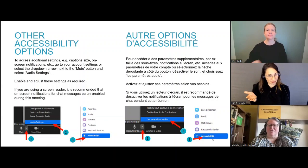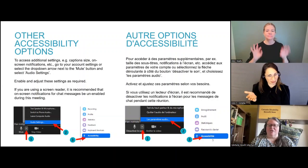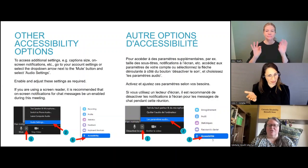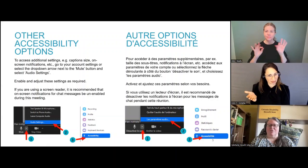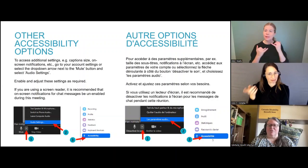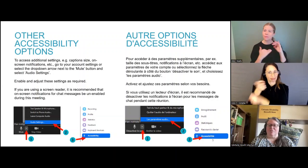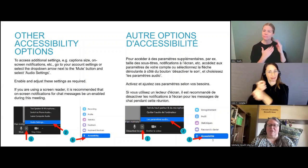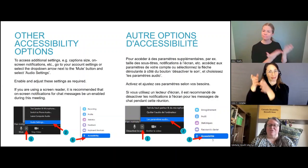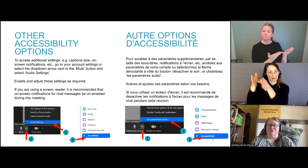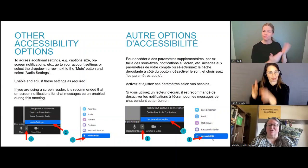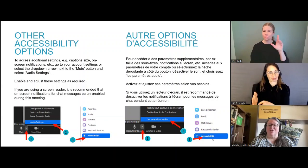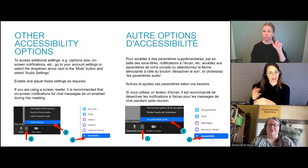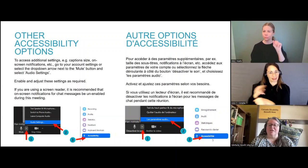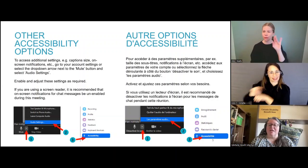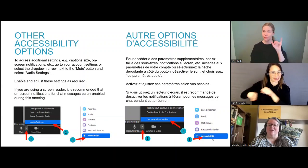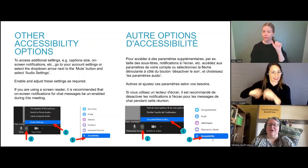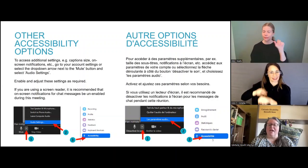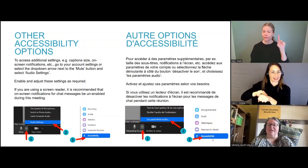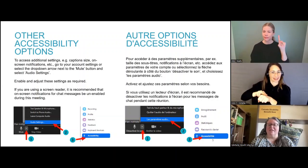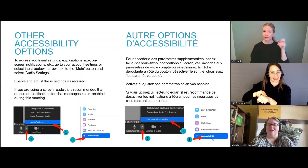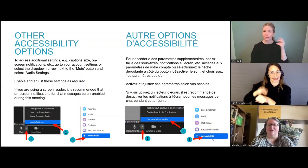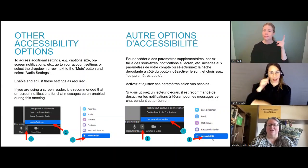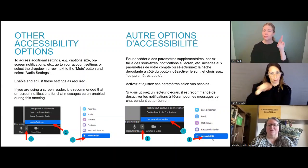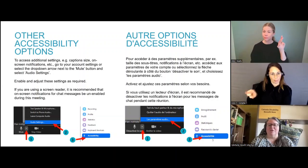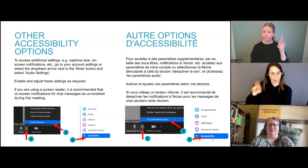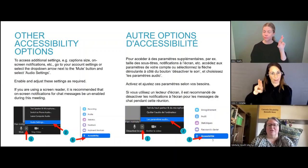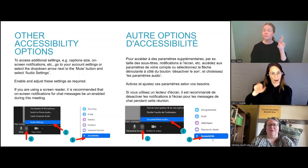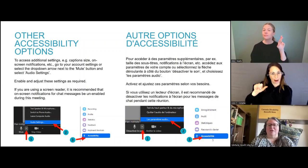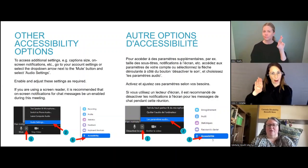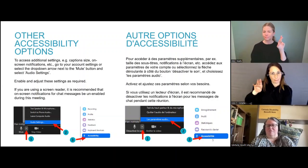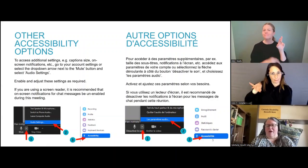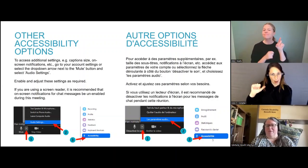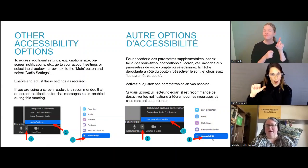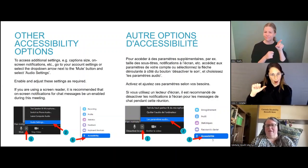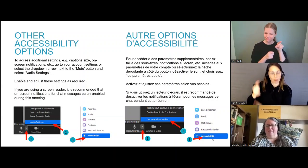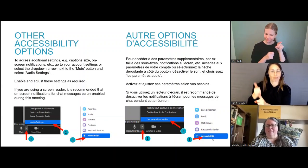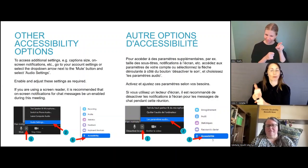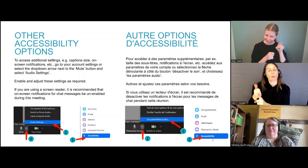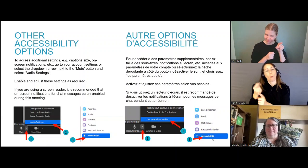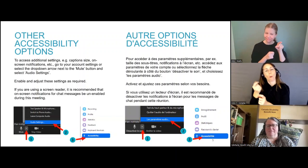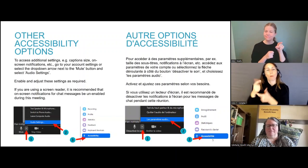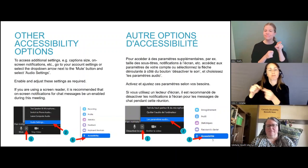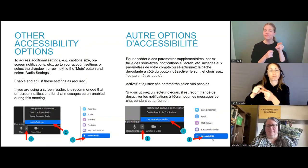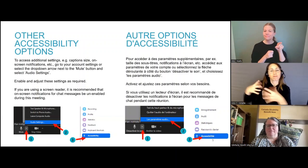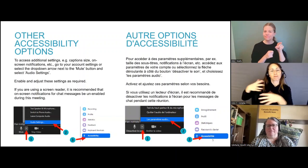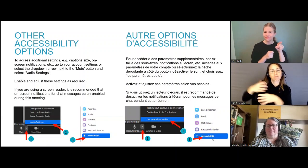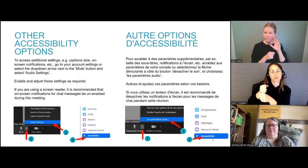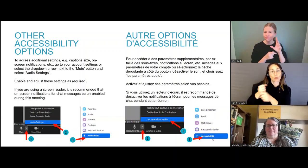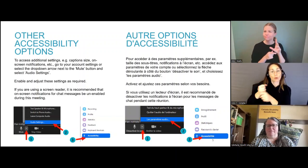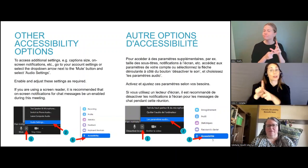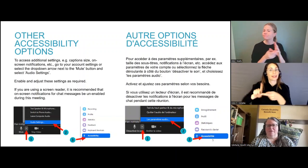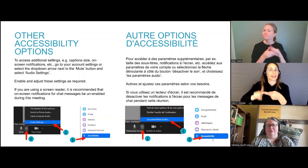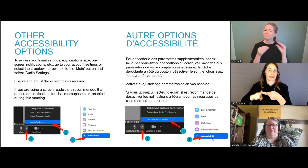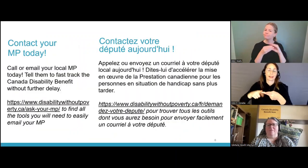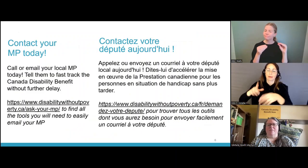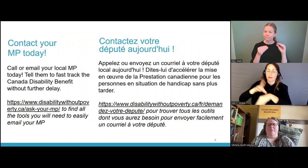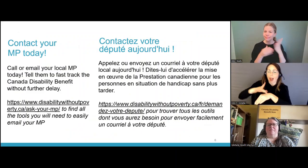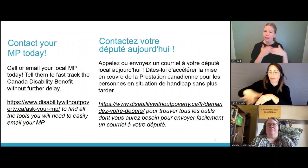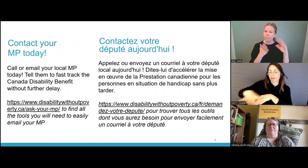US THROUGH SOME INTRODUCTIONS AND OUR LAND ACKNOWLEDGEMENT. RABIA. Rabia: THANK YOU VERY MUCH, MICHELLE.